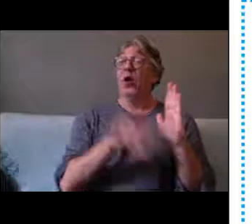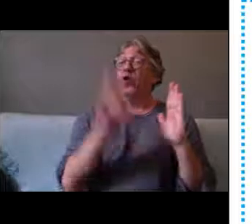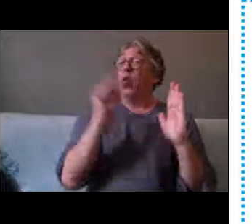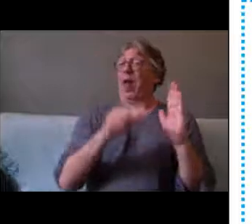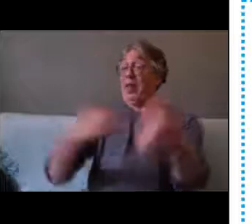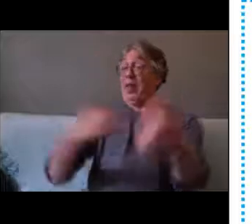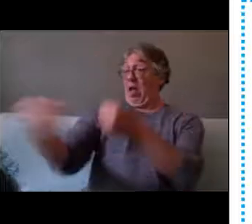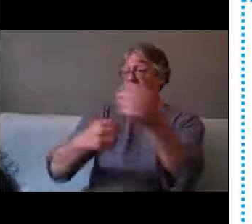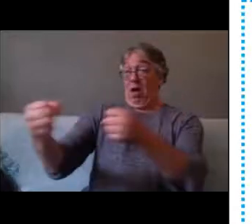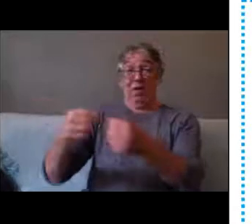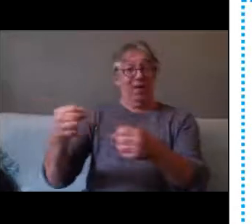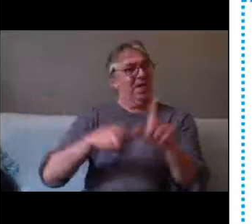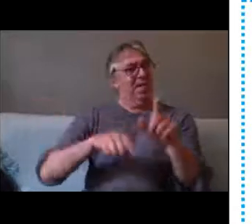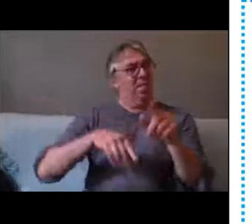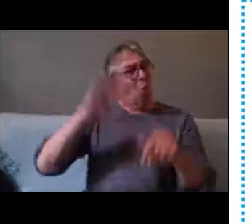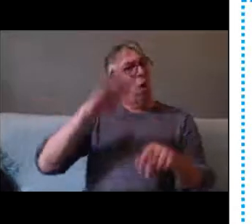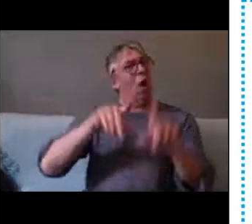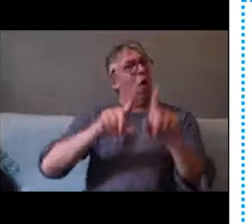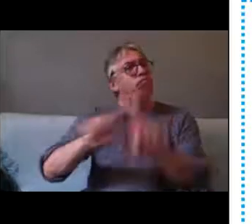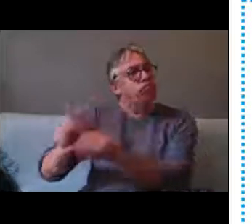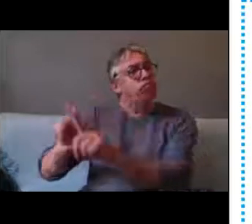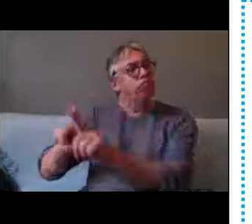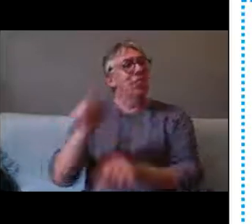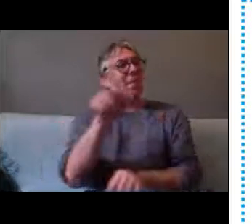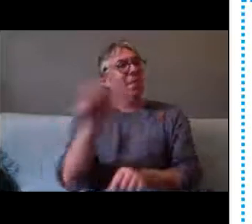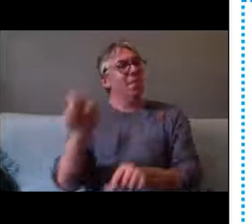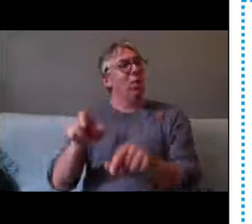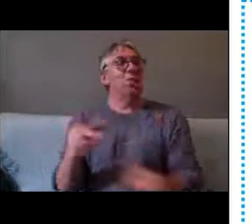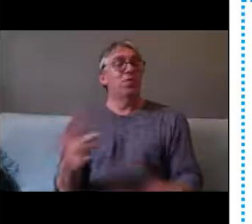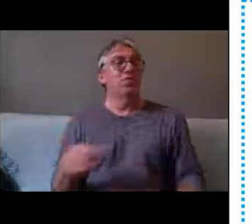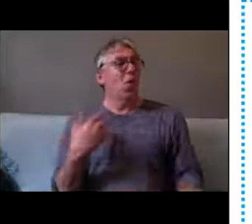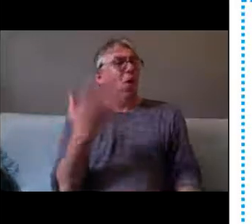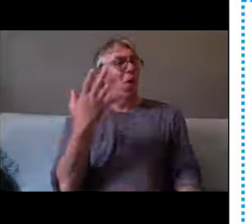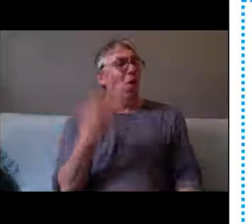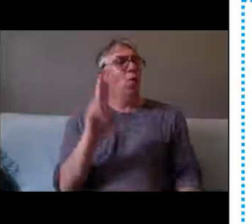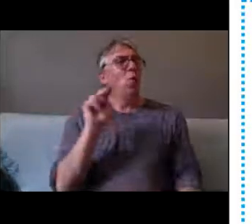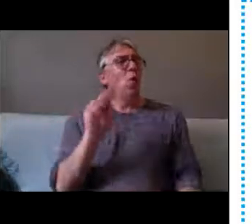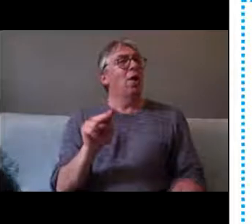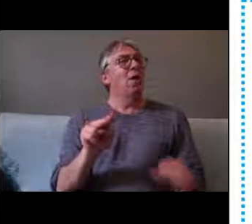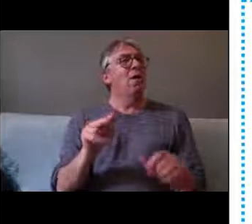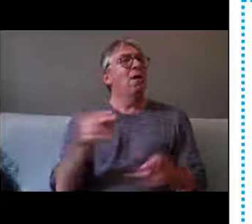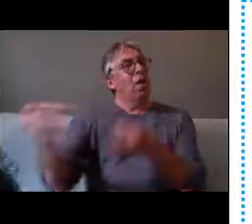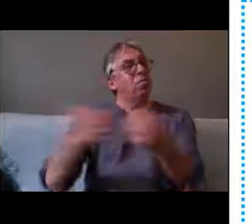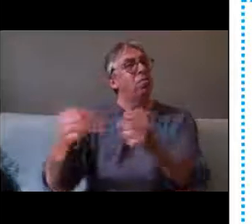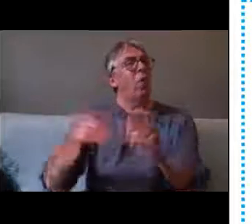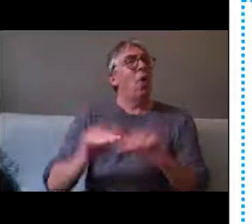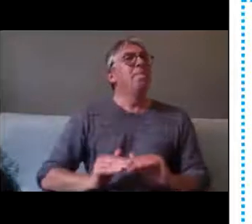on increasing diversity and disability inclusion within the UN.